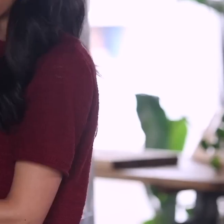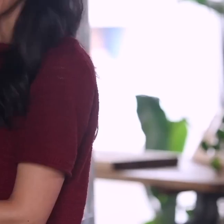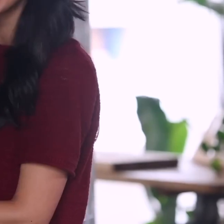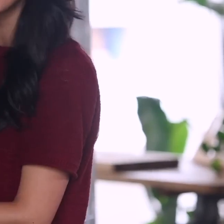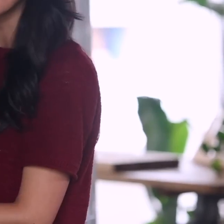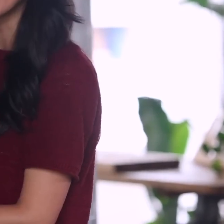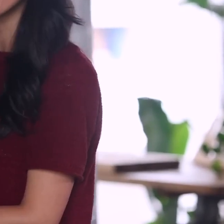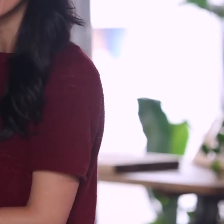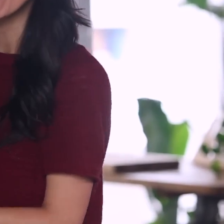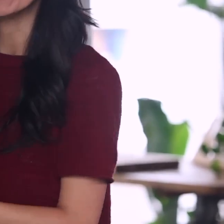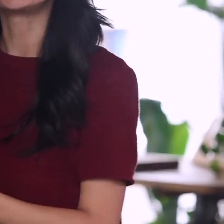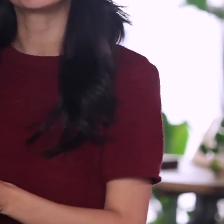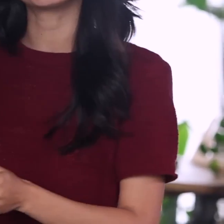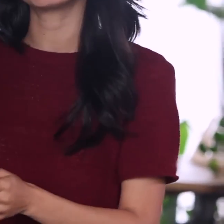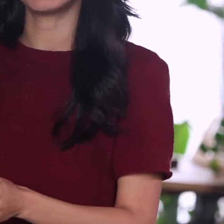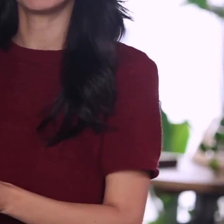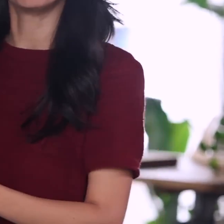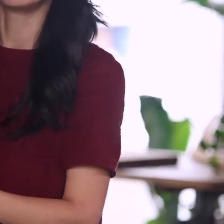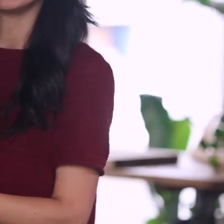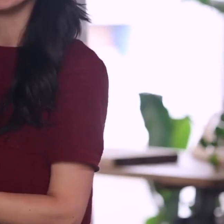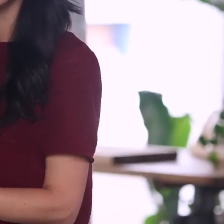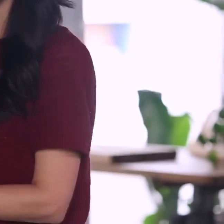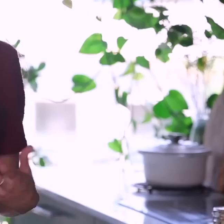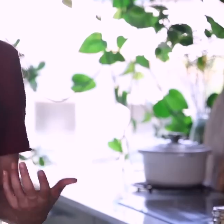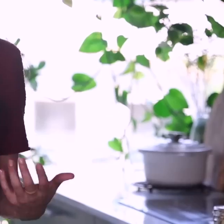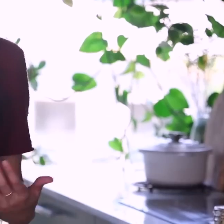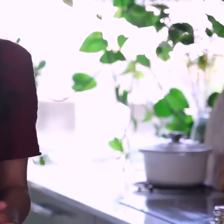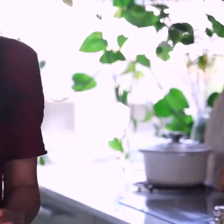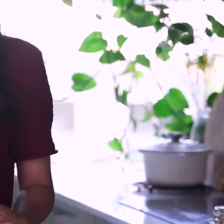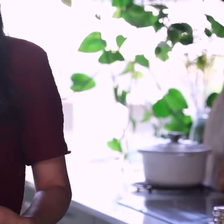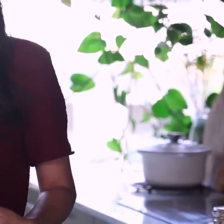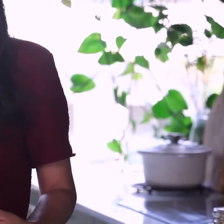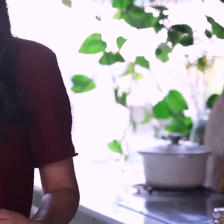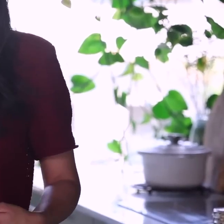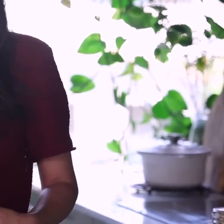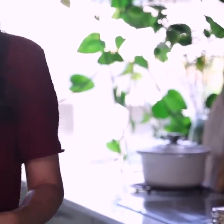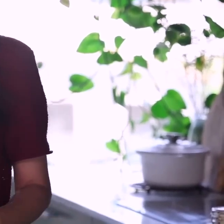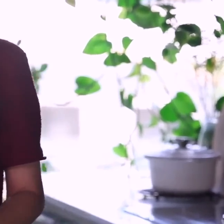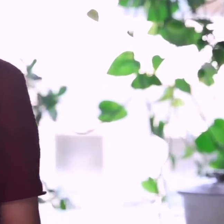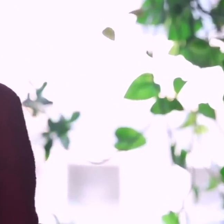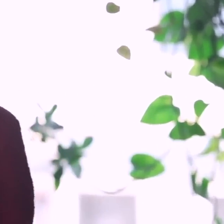This makes for an abr--[stutters] and a brilliant--. The hummus pasta salad.